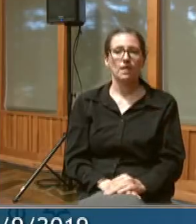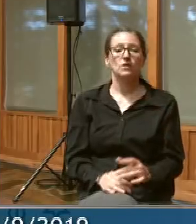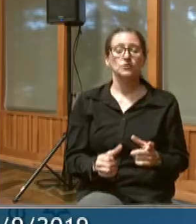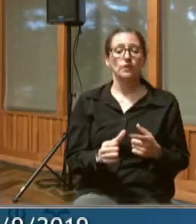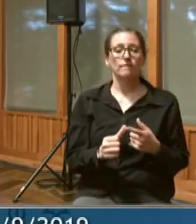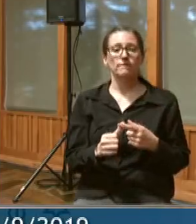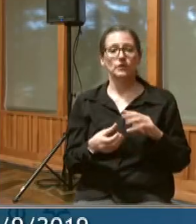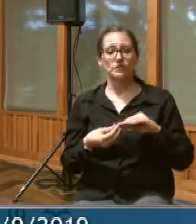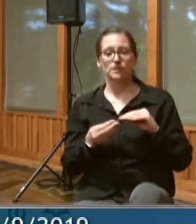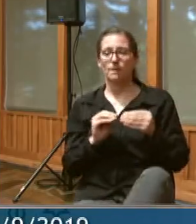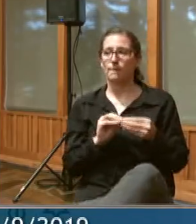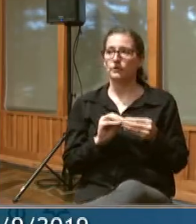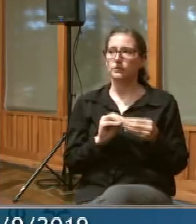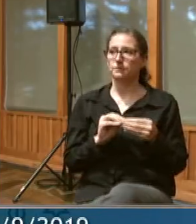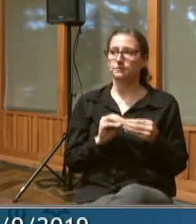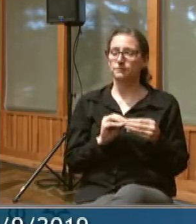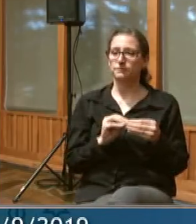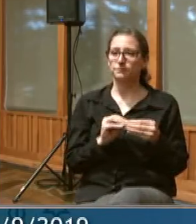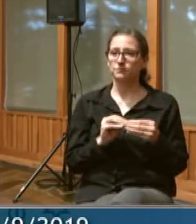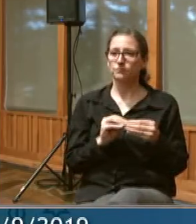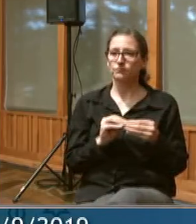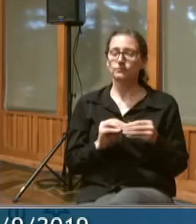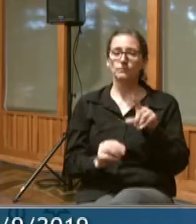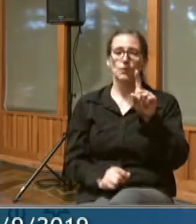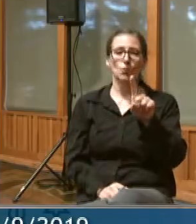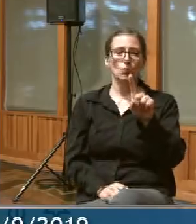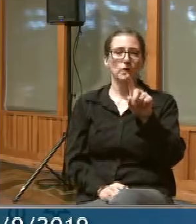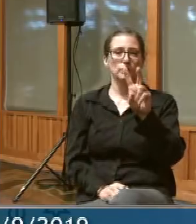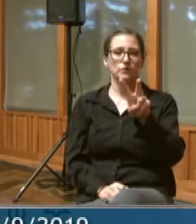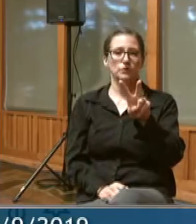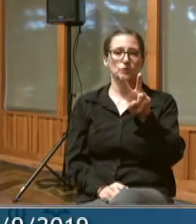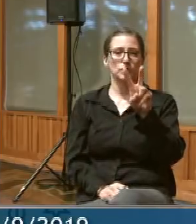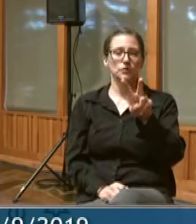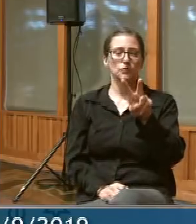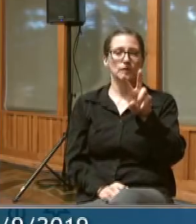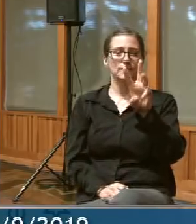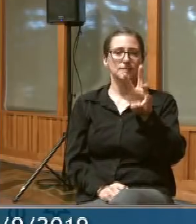CBO@-- I WANT TO PUT A DOT ON